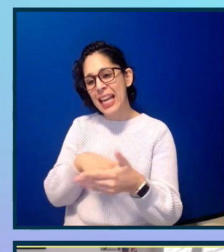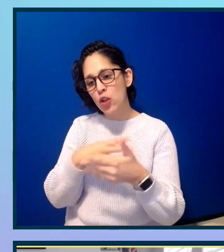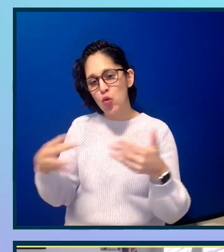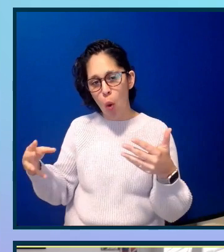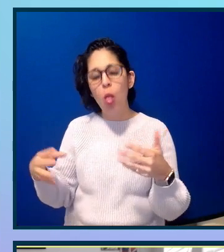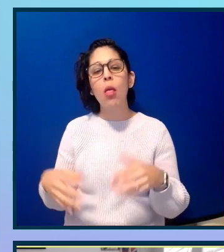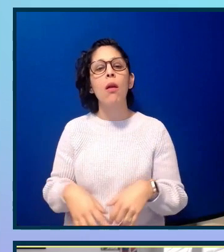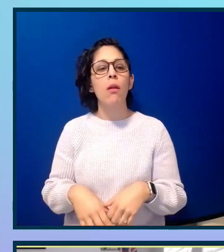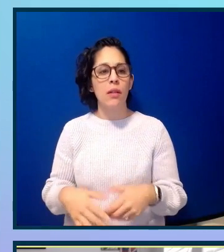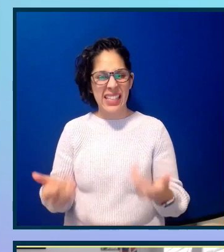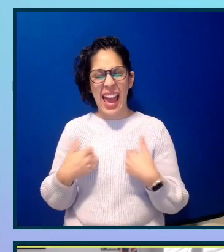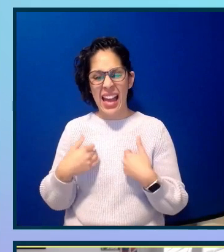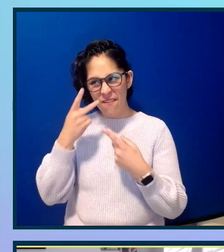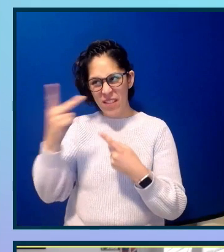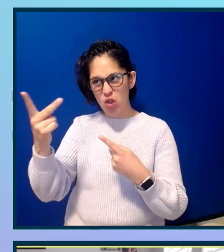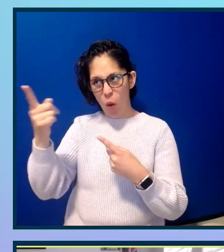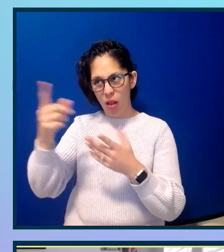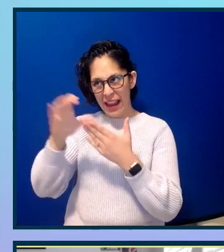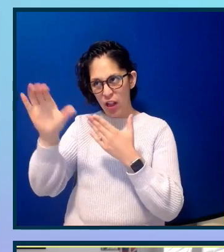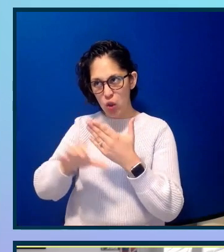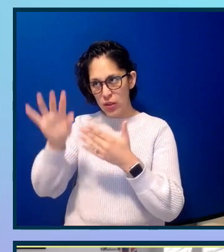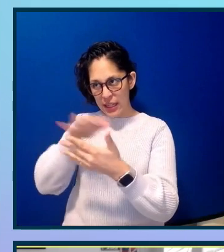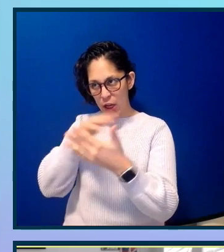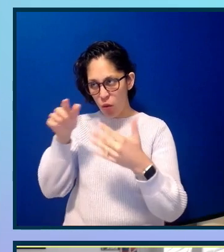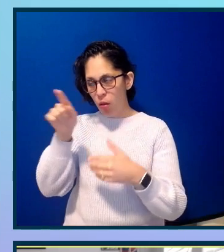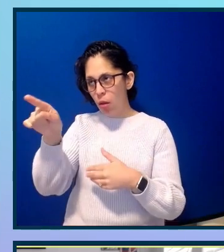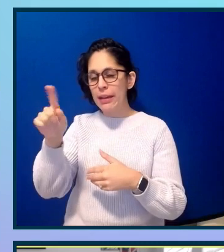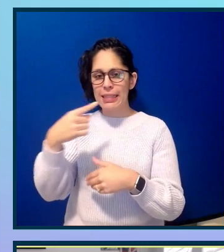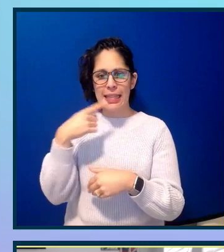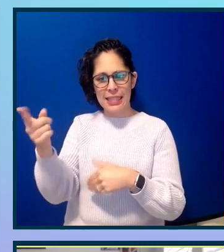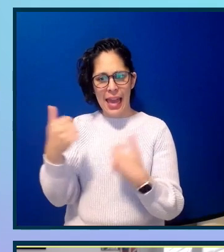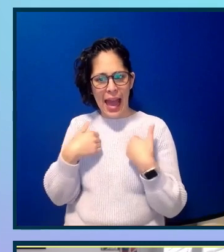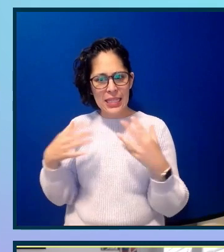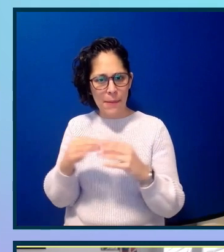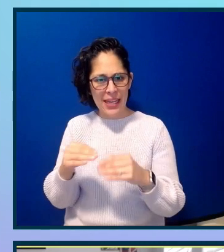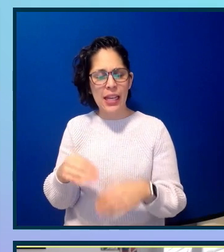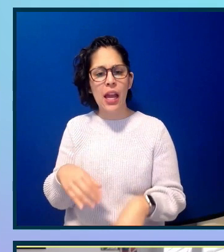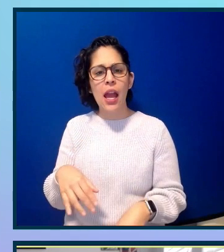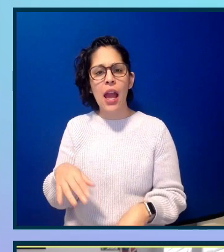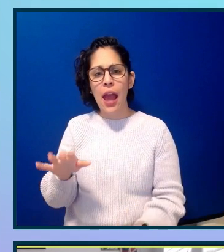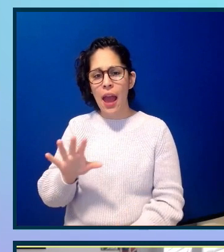he's got a visual scheduler, calendar in front of him, and it says that he has a meeting at 5:30, sorry,